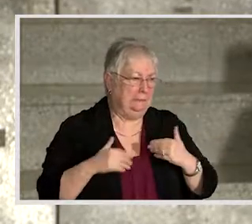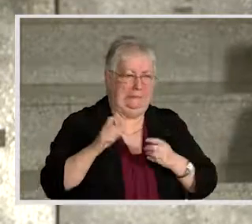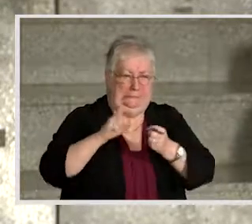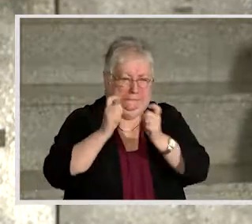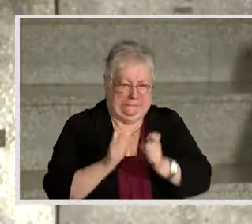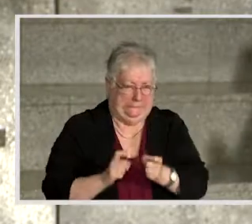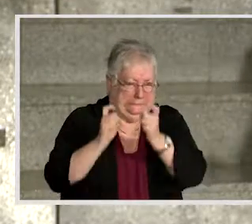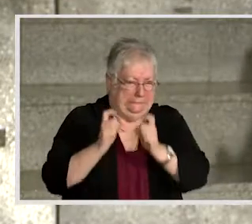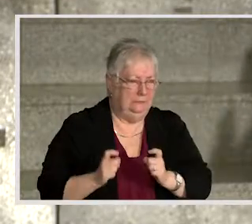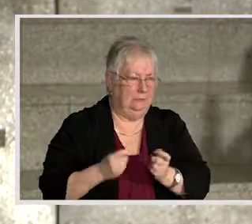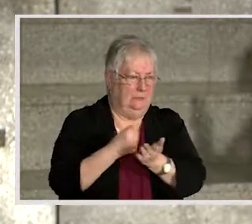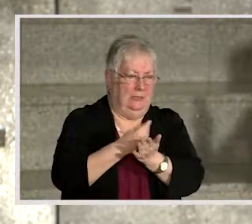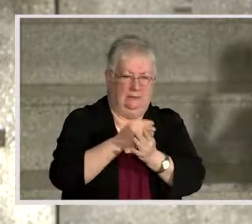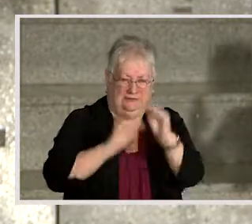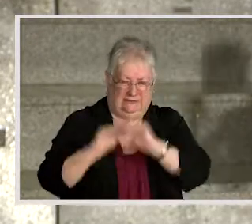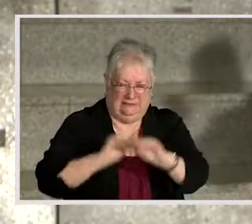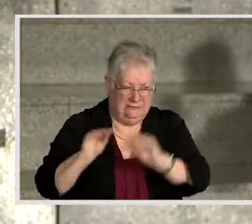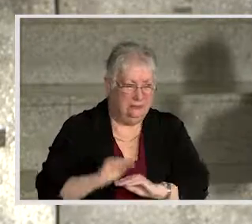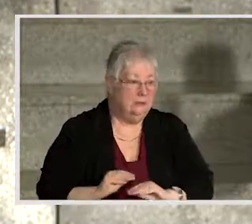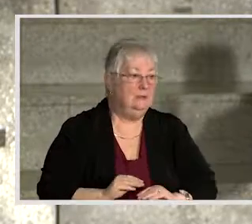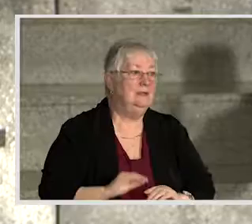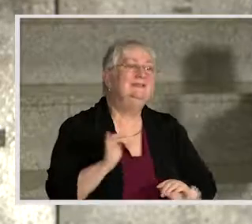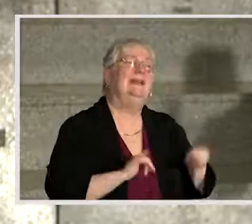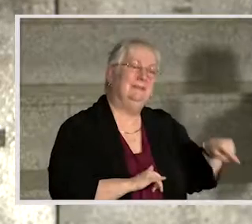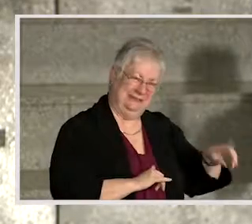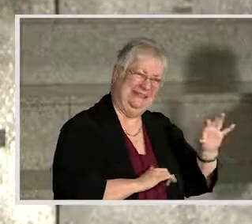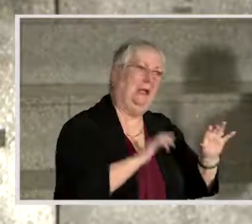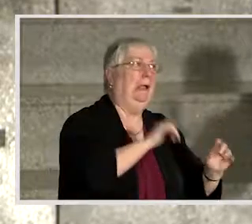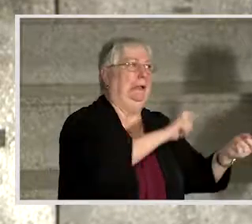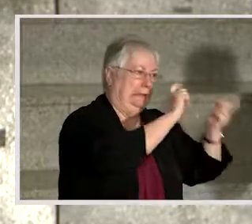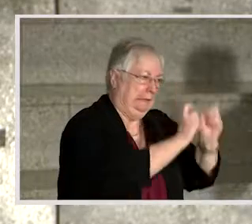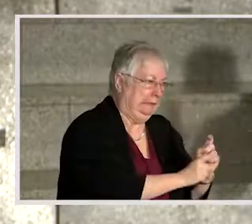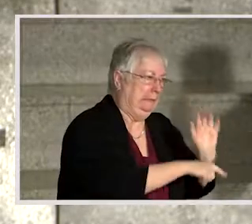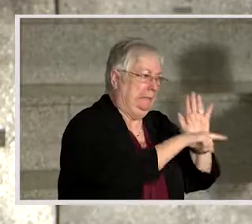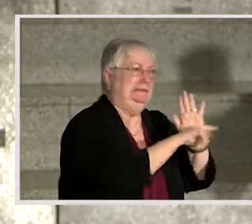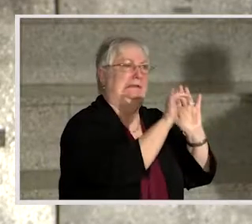YOU MAY DECIDE, WELL, I WANT TO GO TO PARIS TWICE SO IN ADDITION